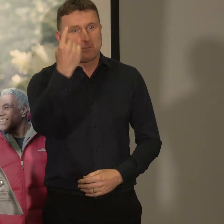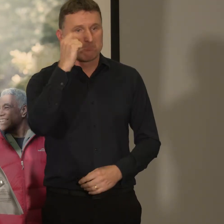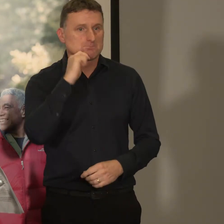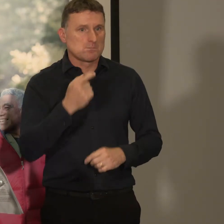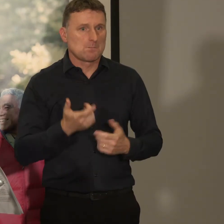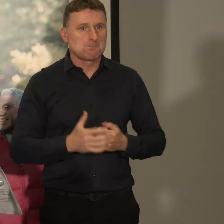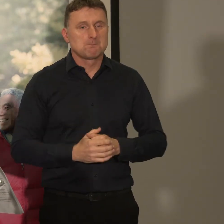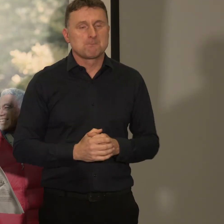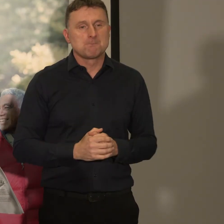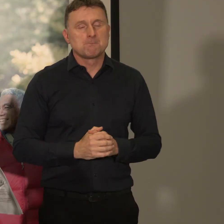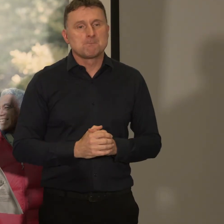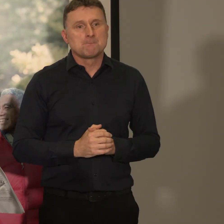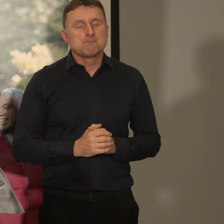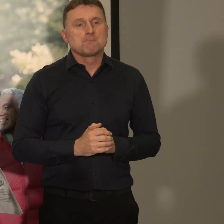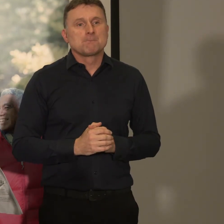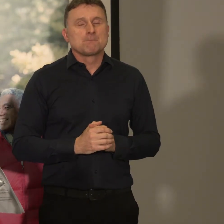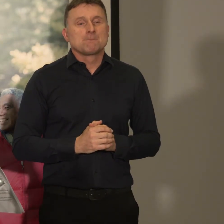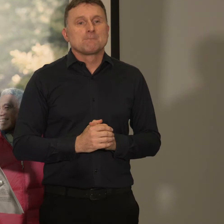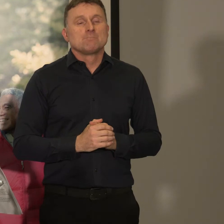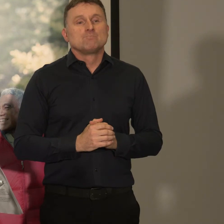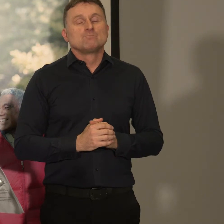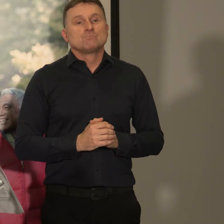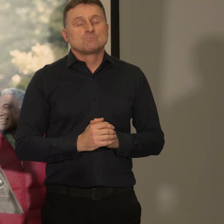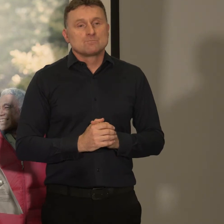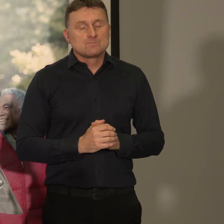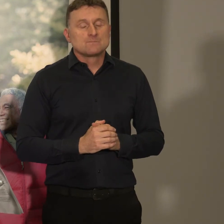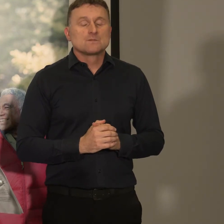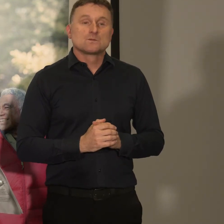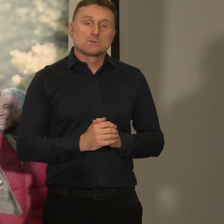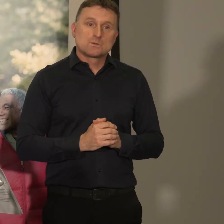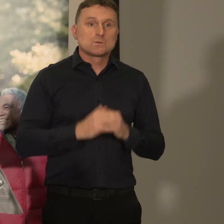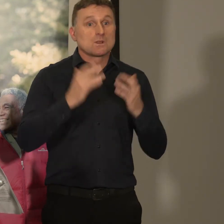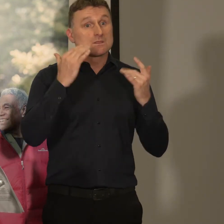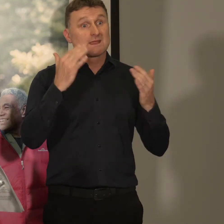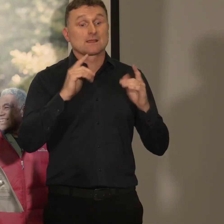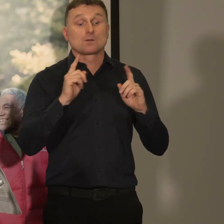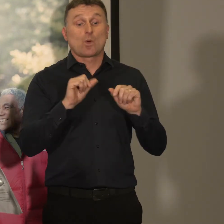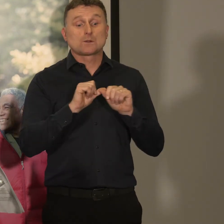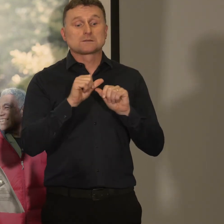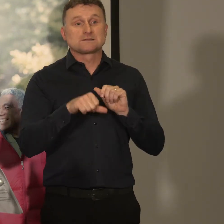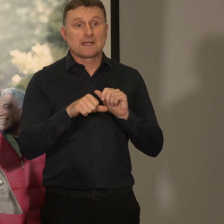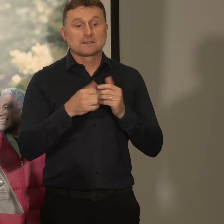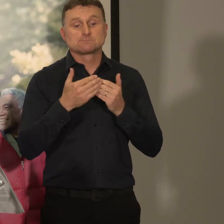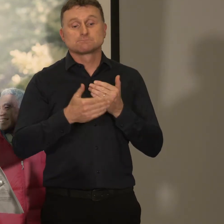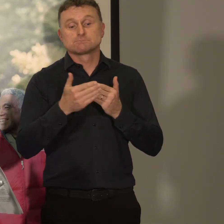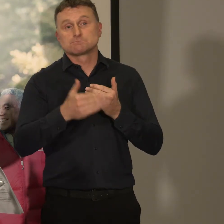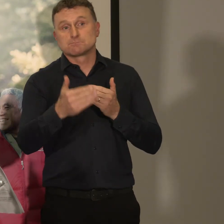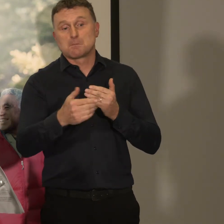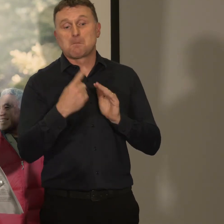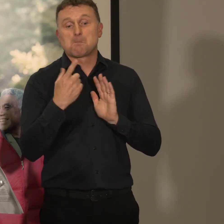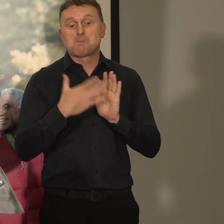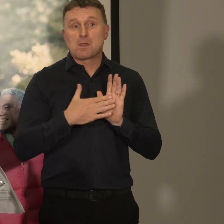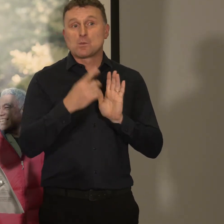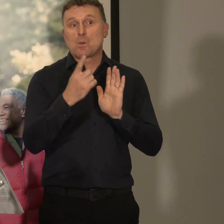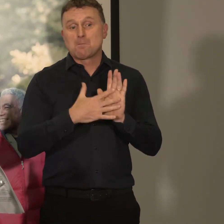in New Zealand. So thinking